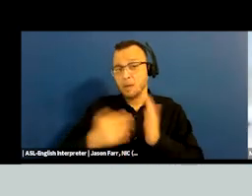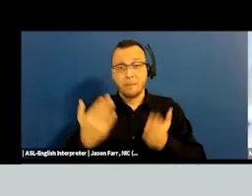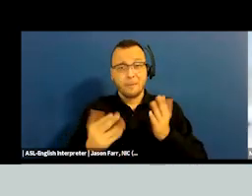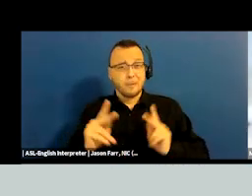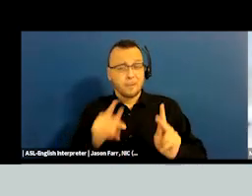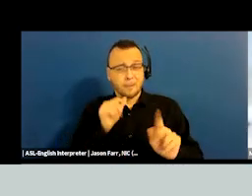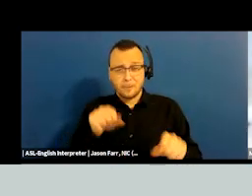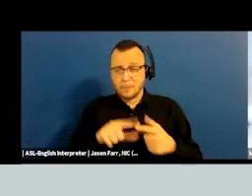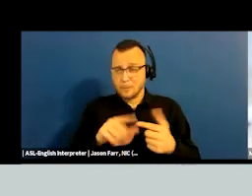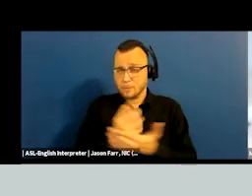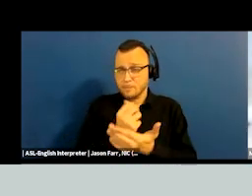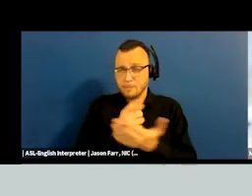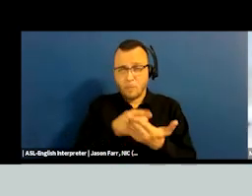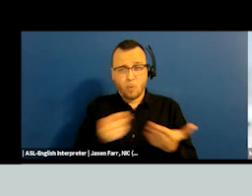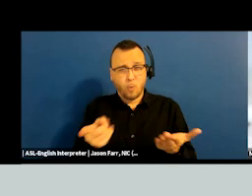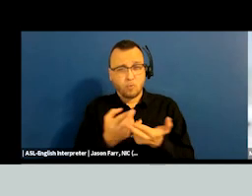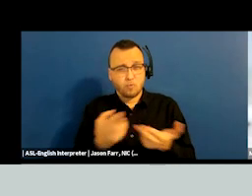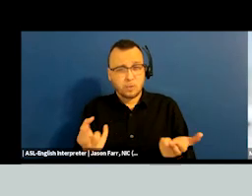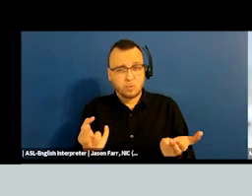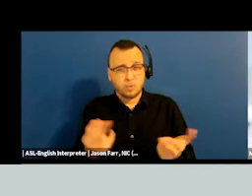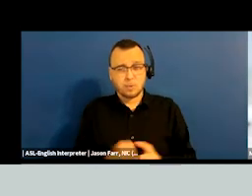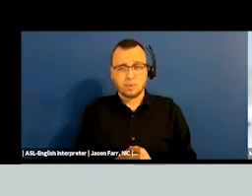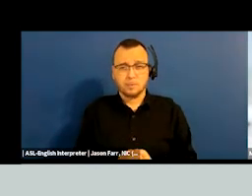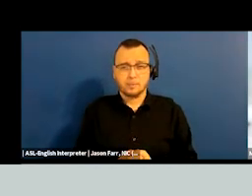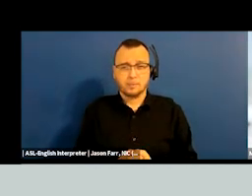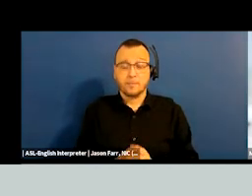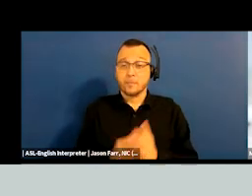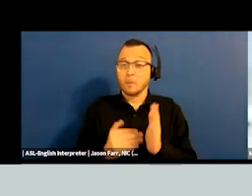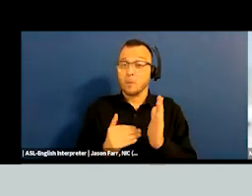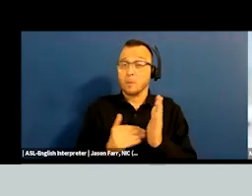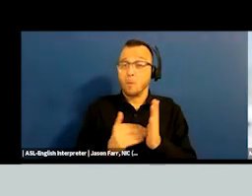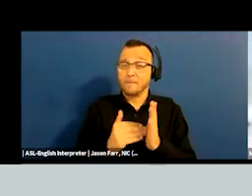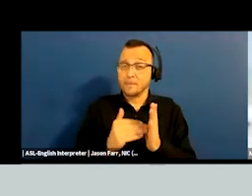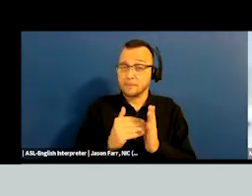to help individual regulate their emotional states and/or their behaviors.